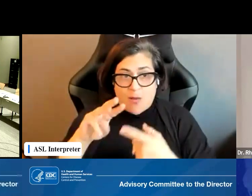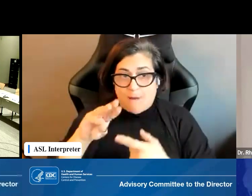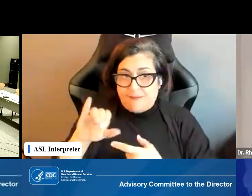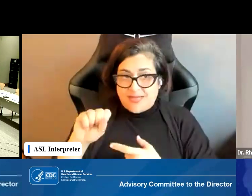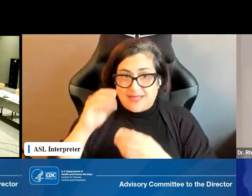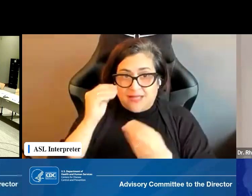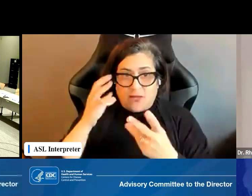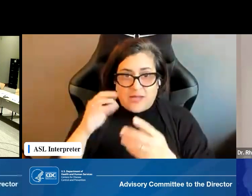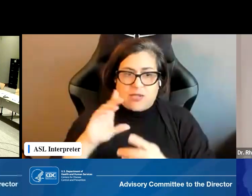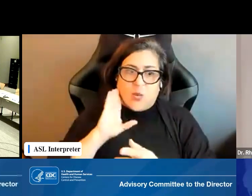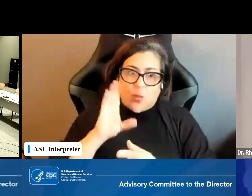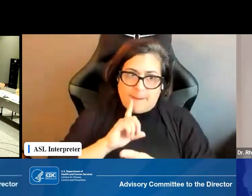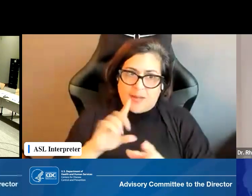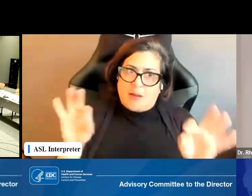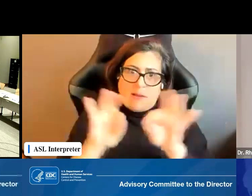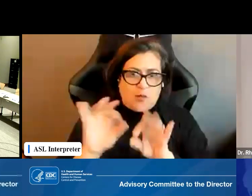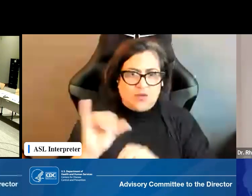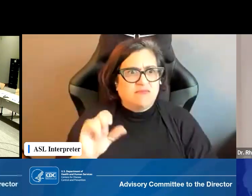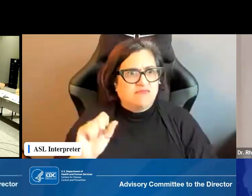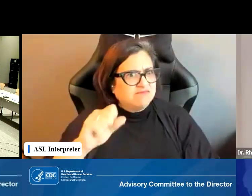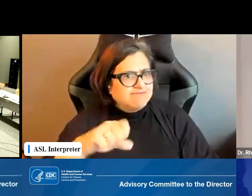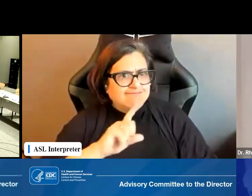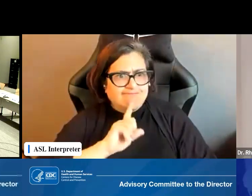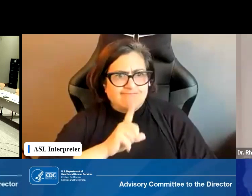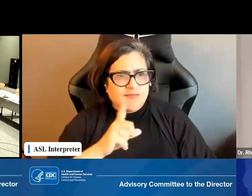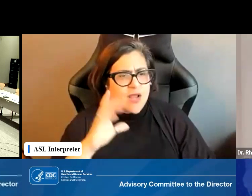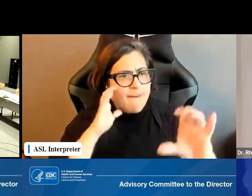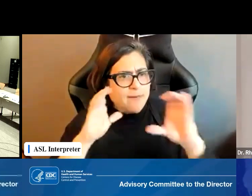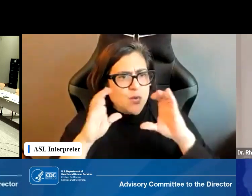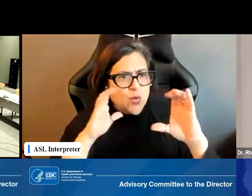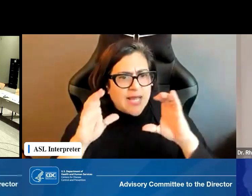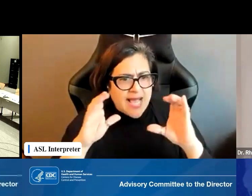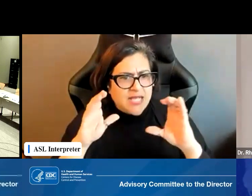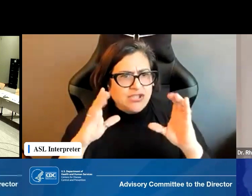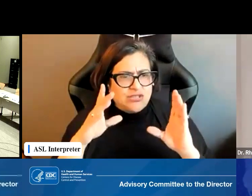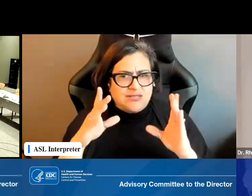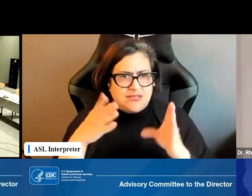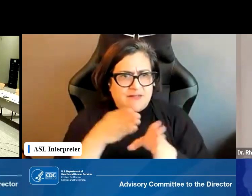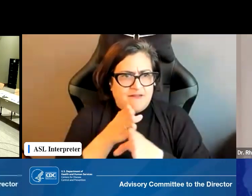Absolutely. The field of communications writ large is struggling with that very issue.